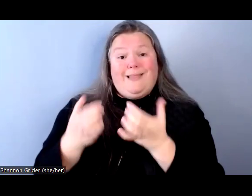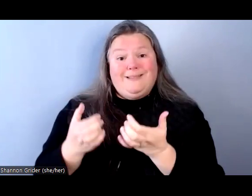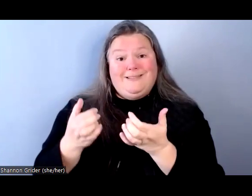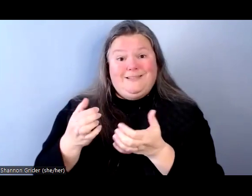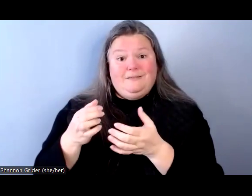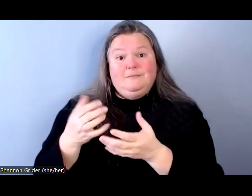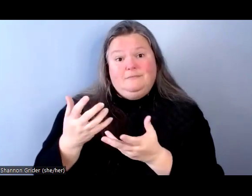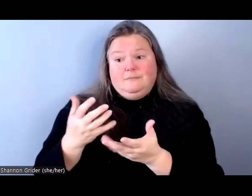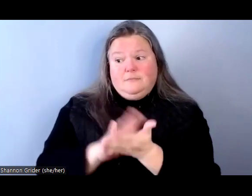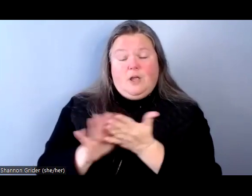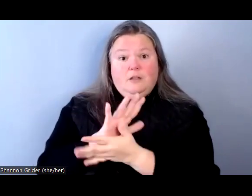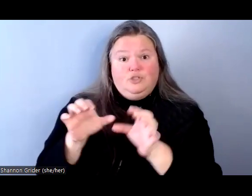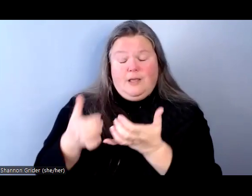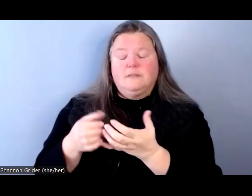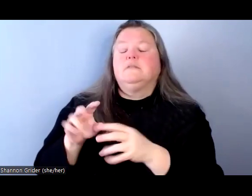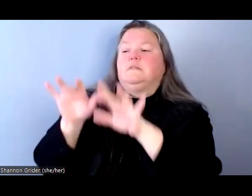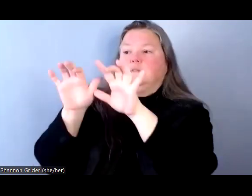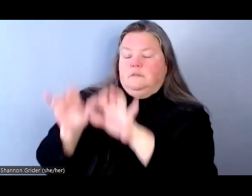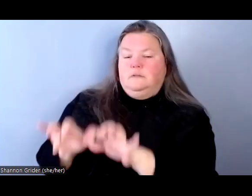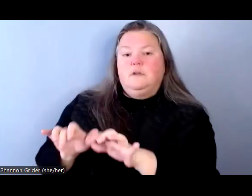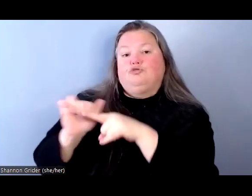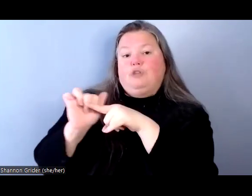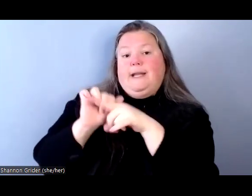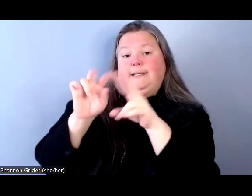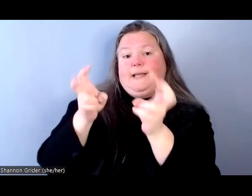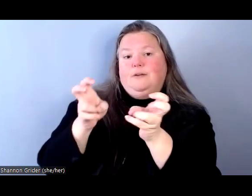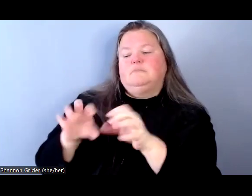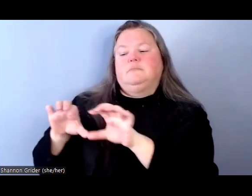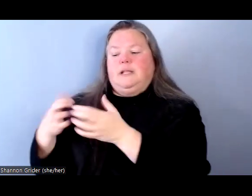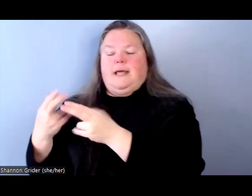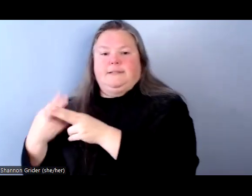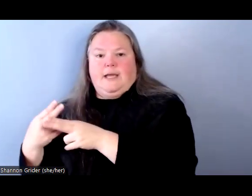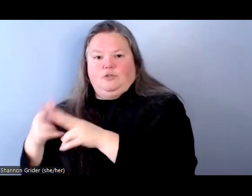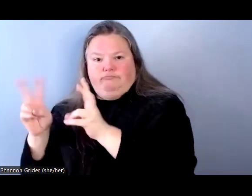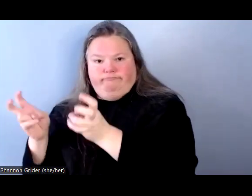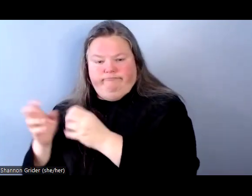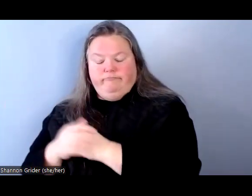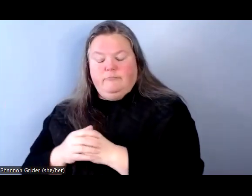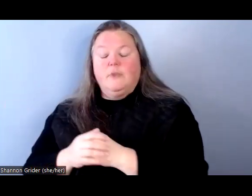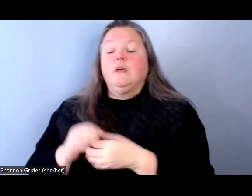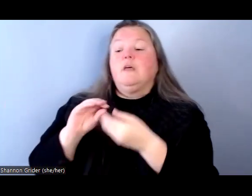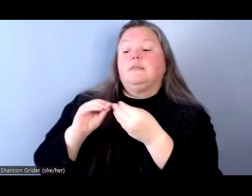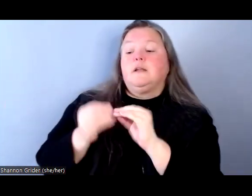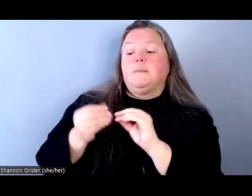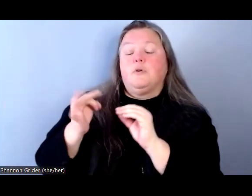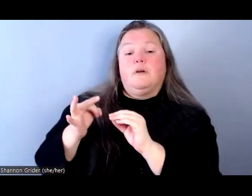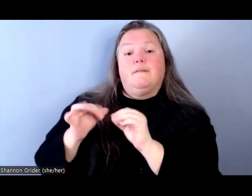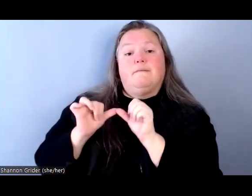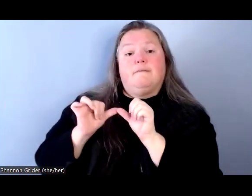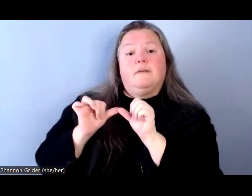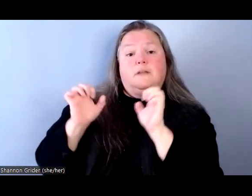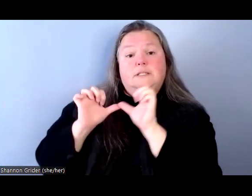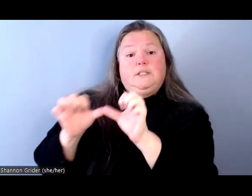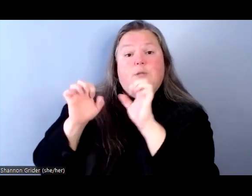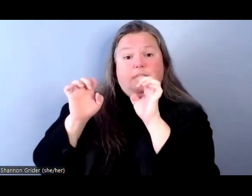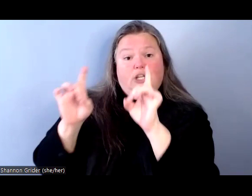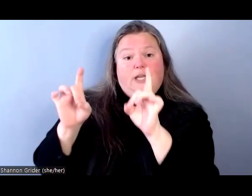name as the Training Title, the number of CE hours is